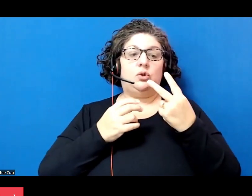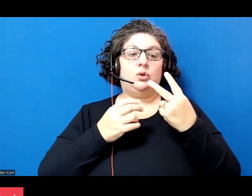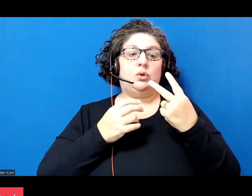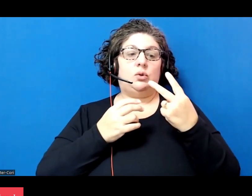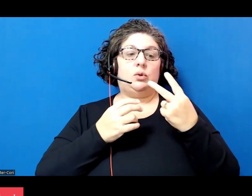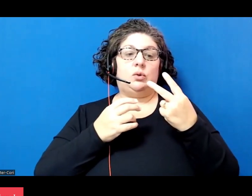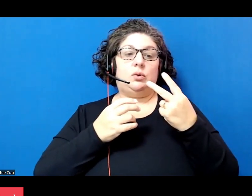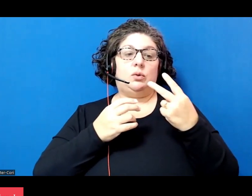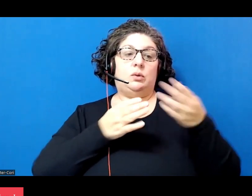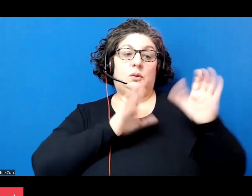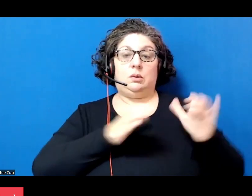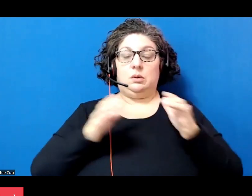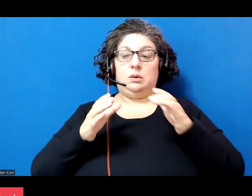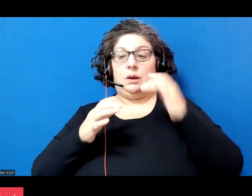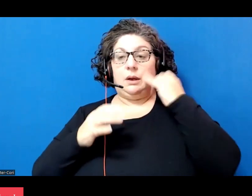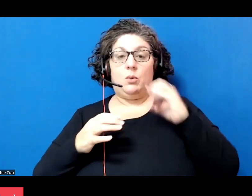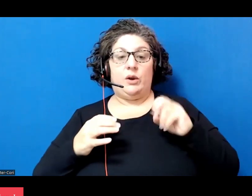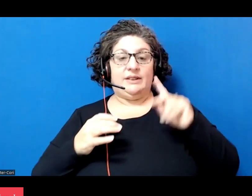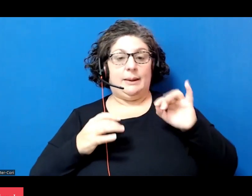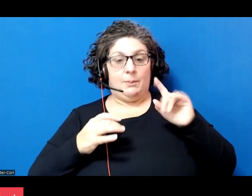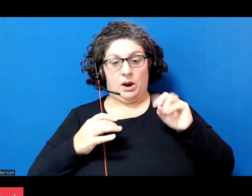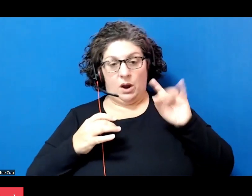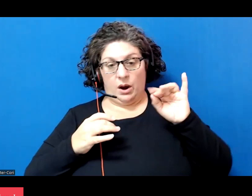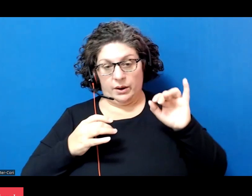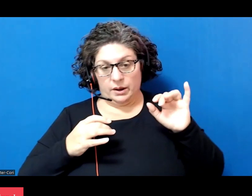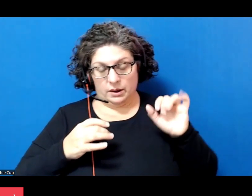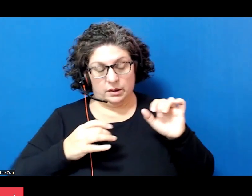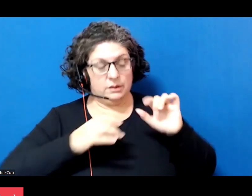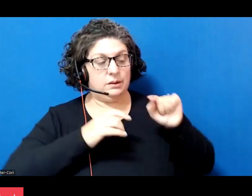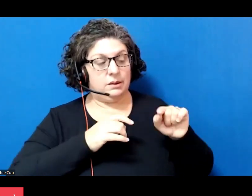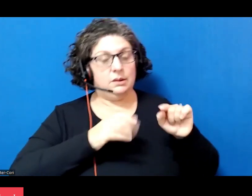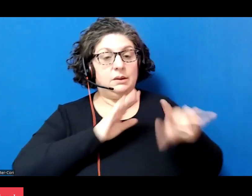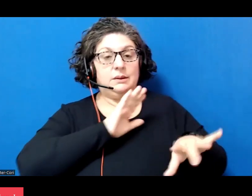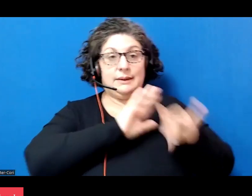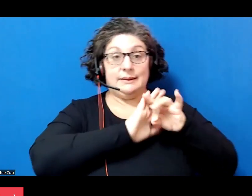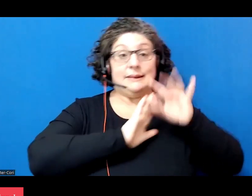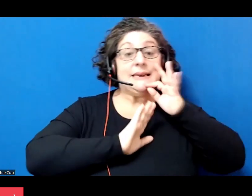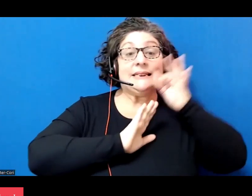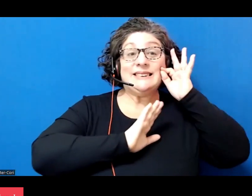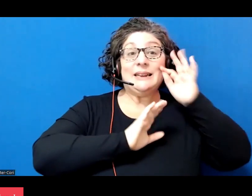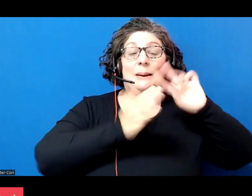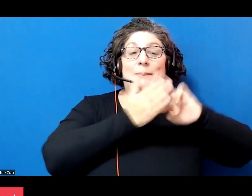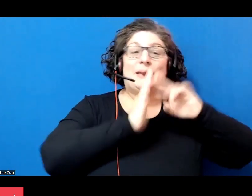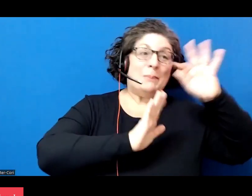Morton v. Mancari is designated to be political rather than racial.